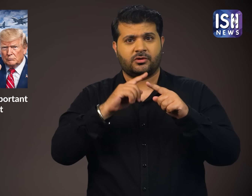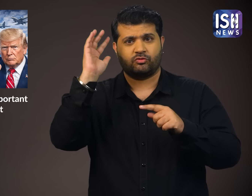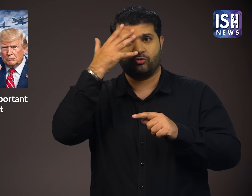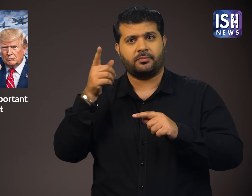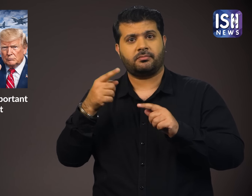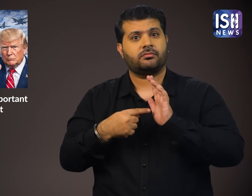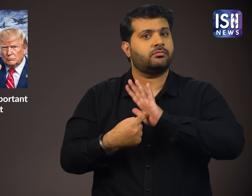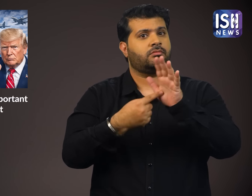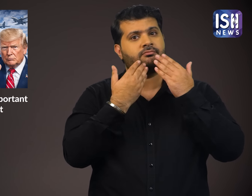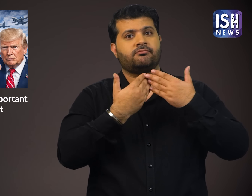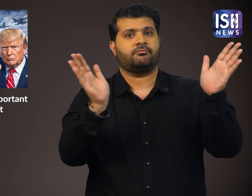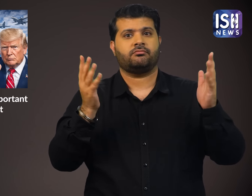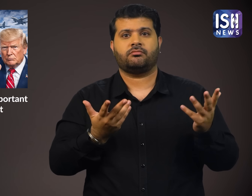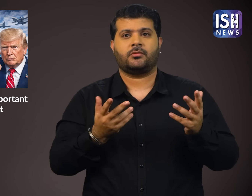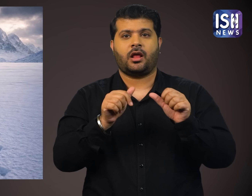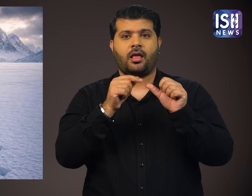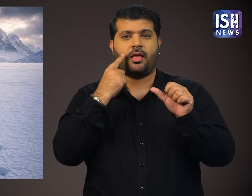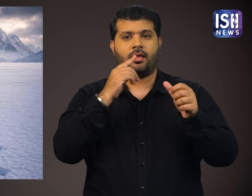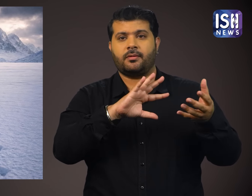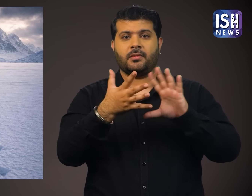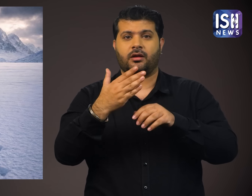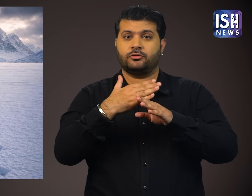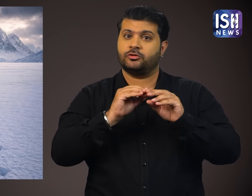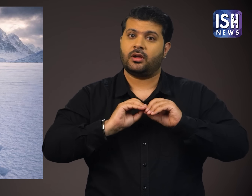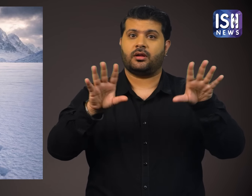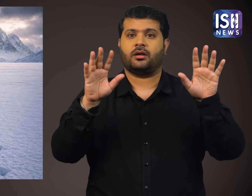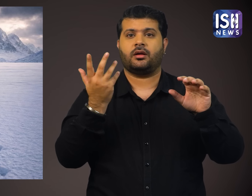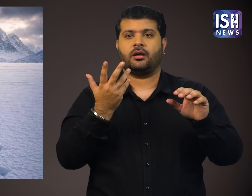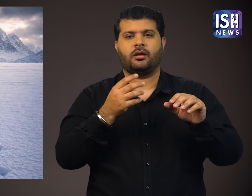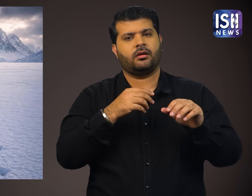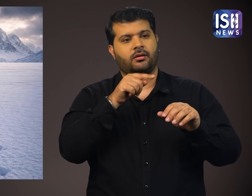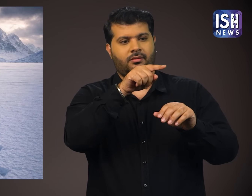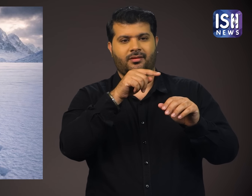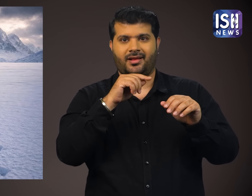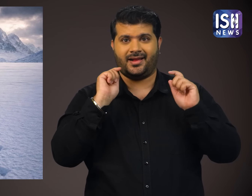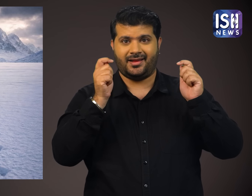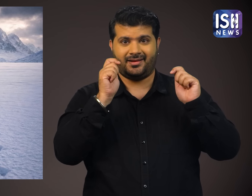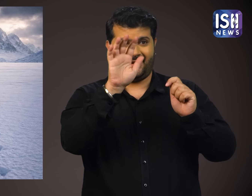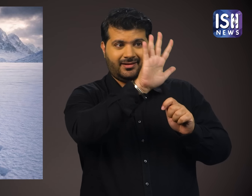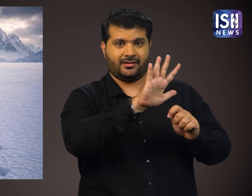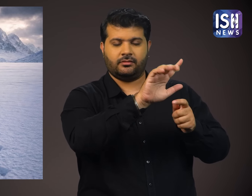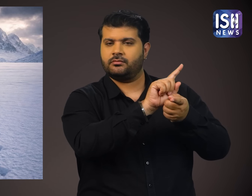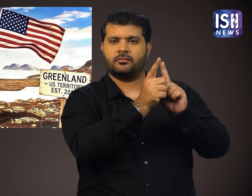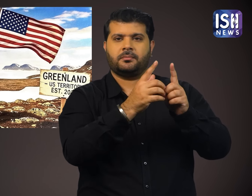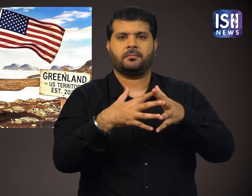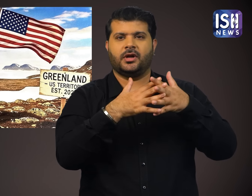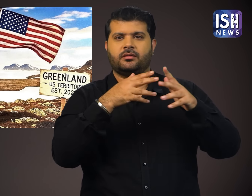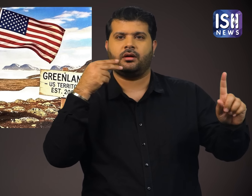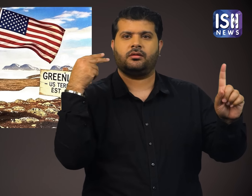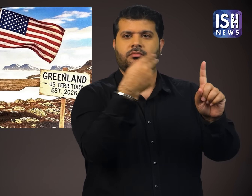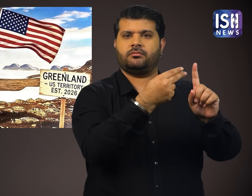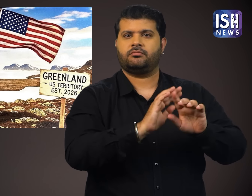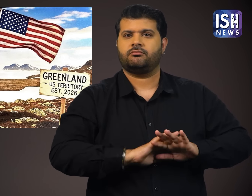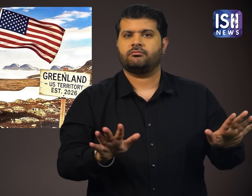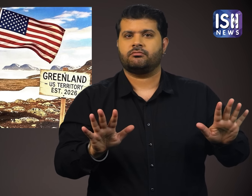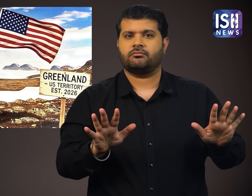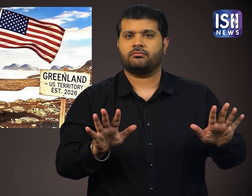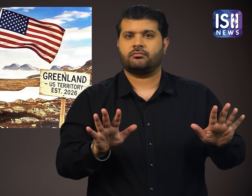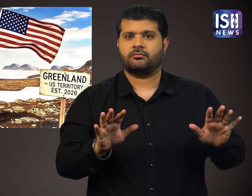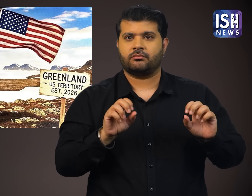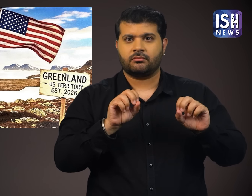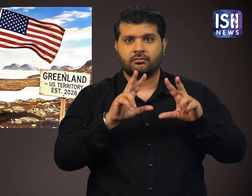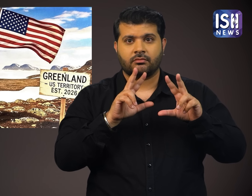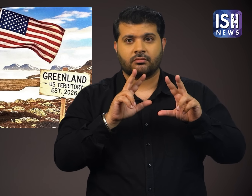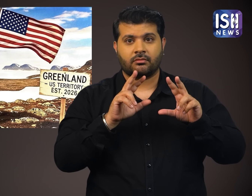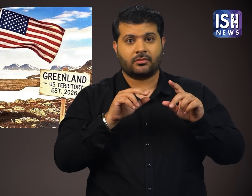Trump has openly shared AI-generated images showing Greenland as part of the U.S., surprisingly.